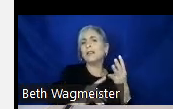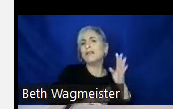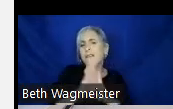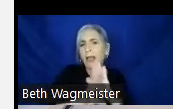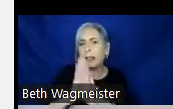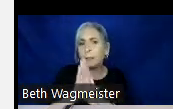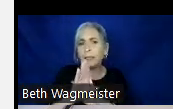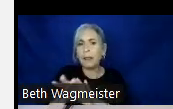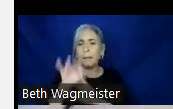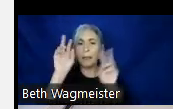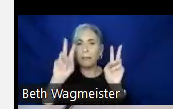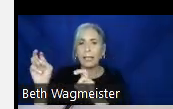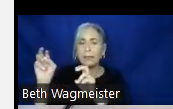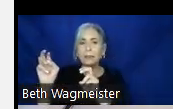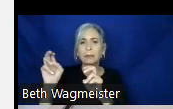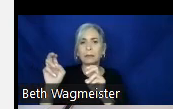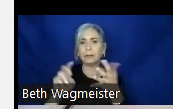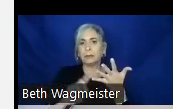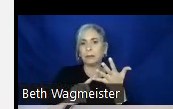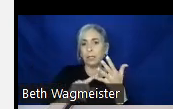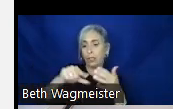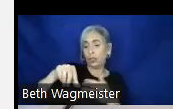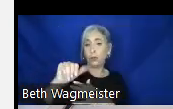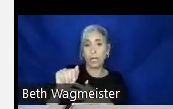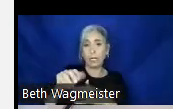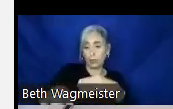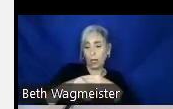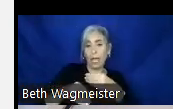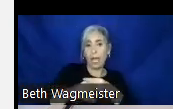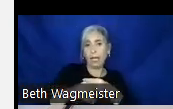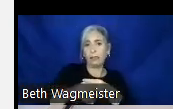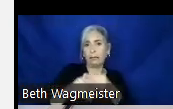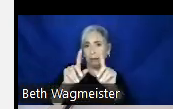that affords accessibility. And in quality assurance you can find tests. And in launch,